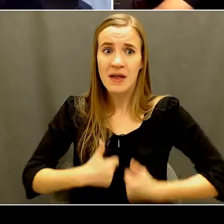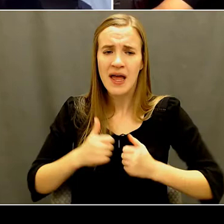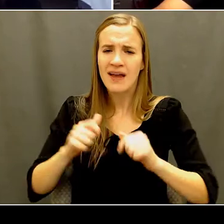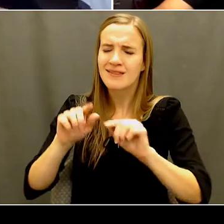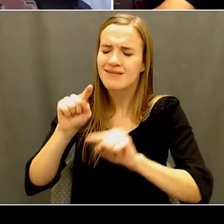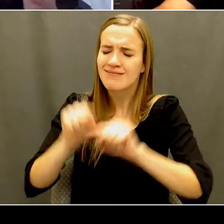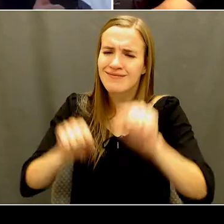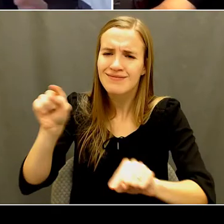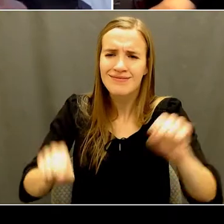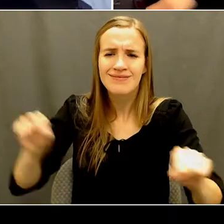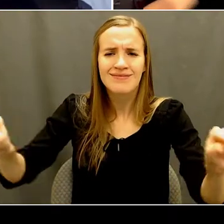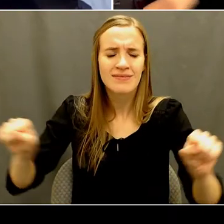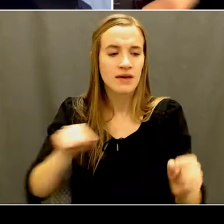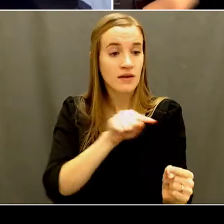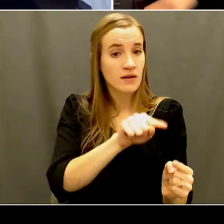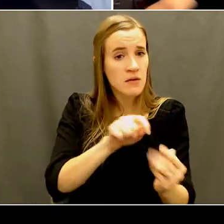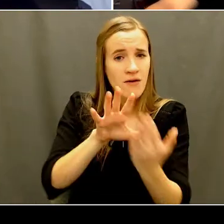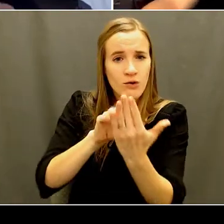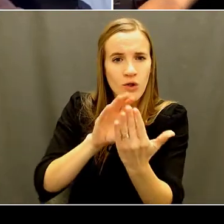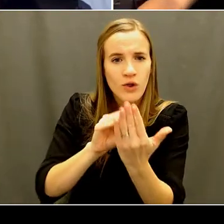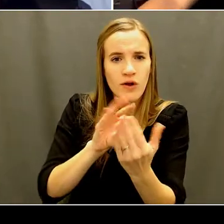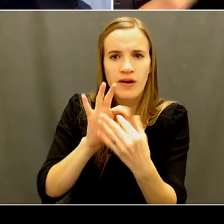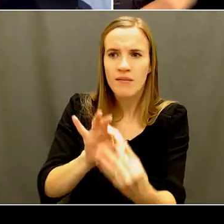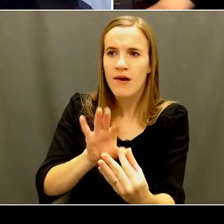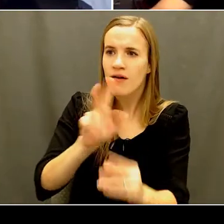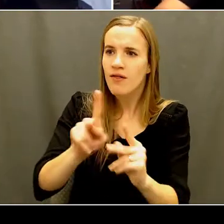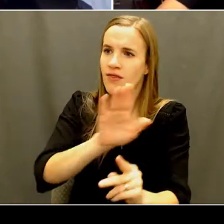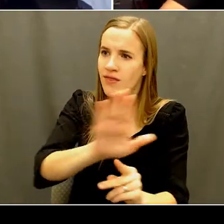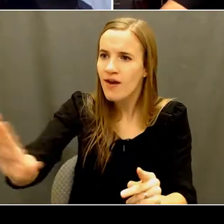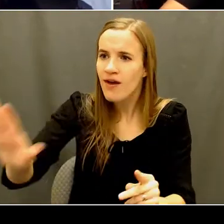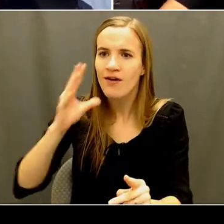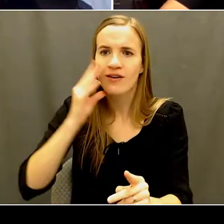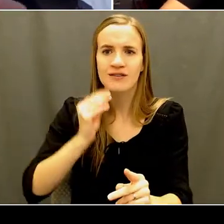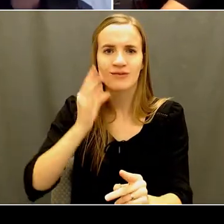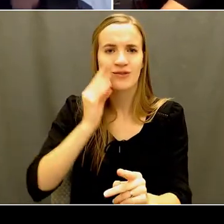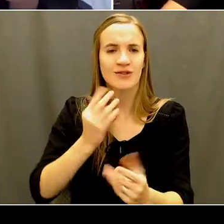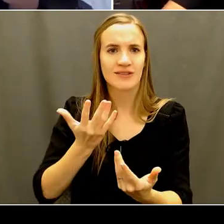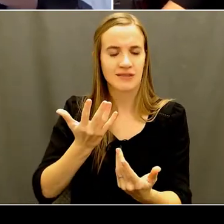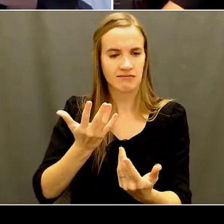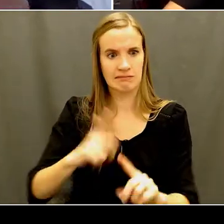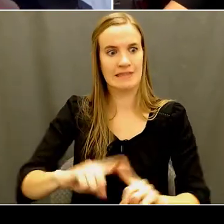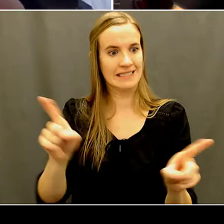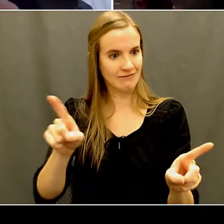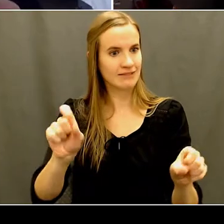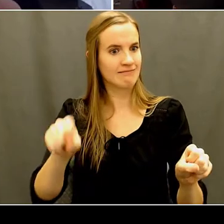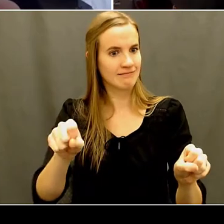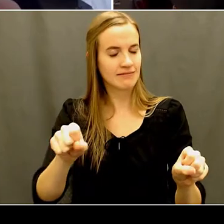can be drastically different than your own. And the internship program